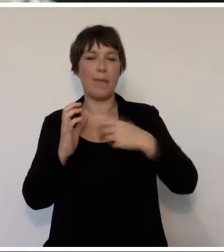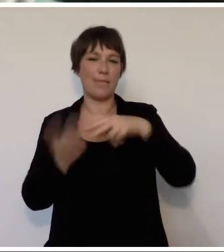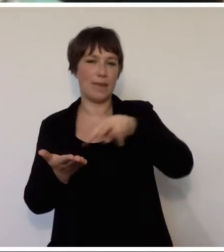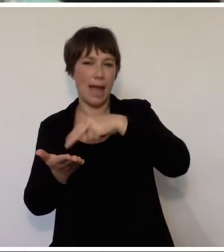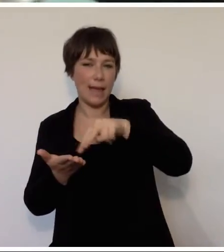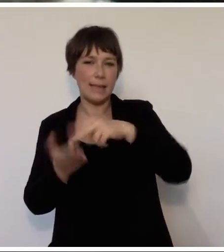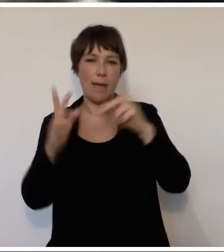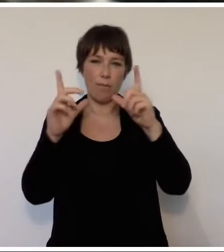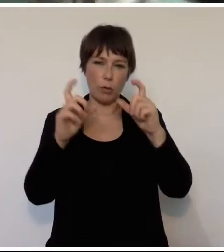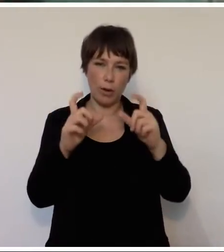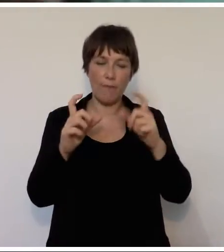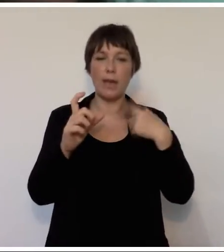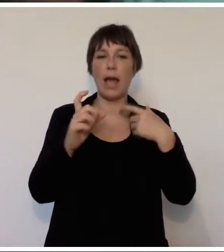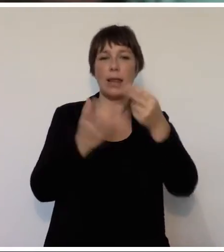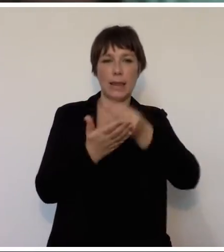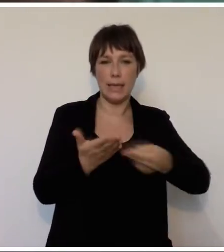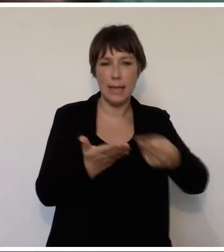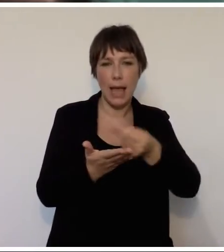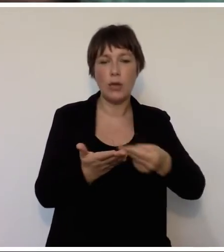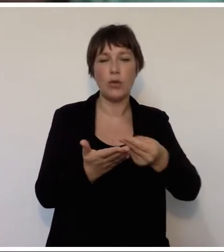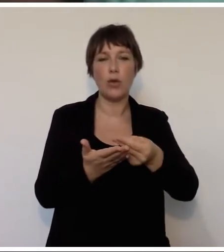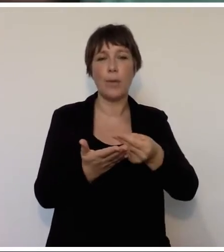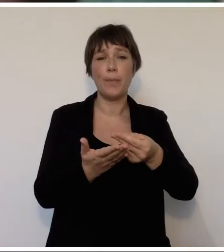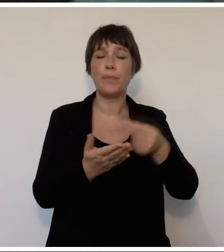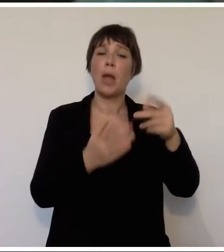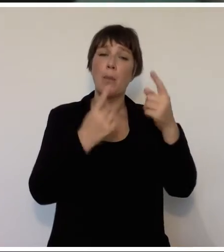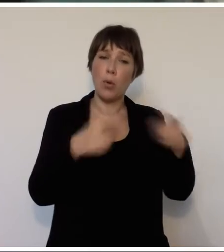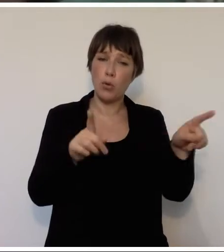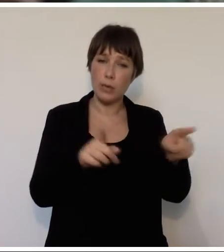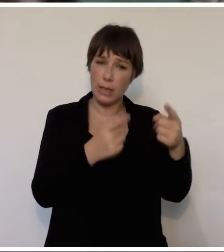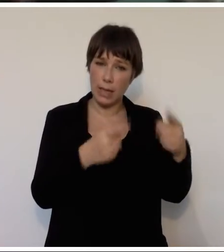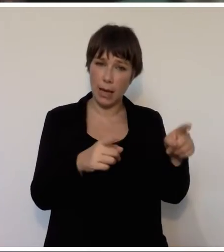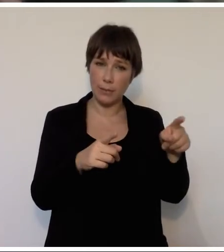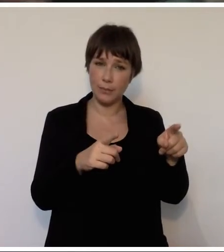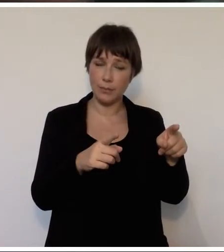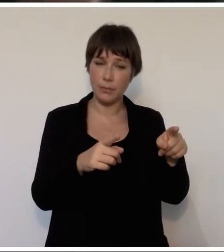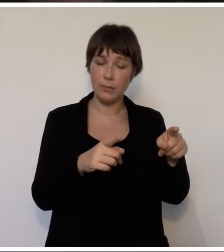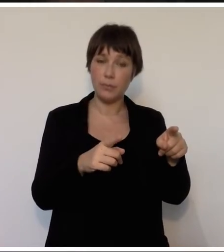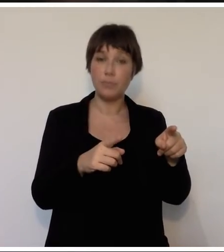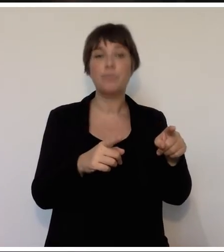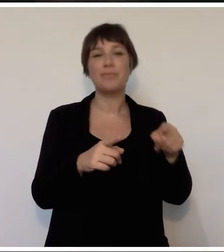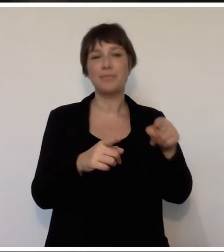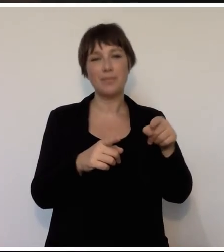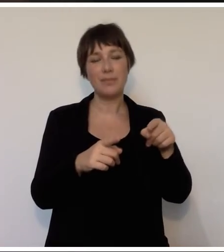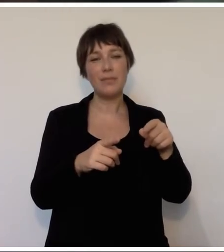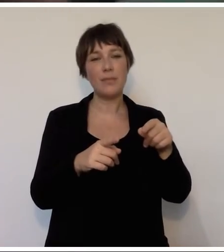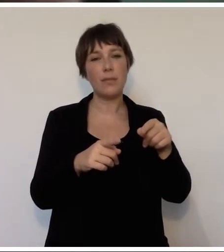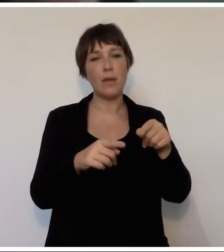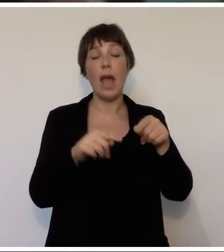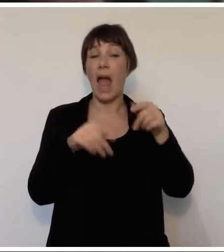the creation of a team is the base of these principles in fact in each city young people have